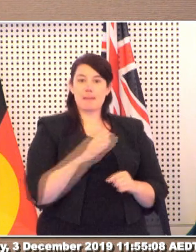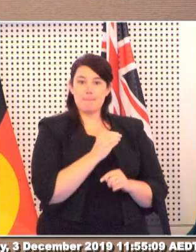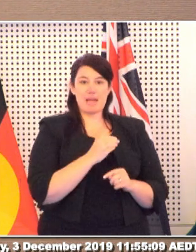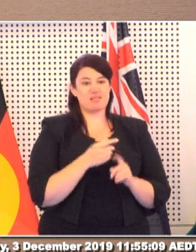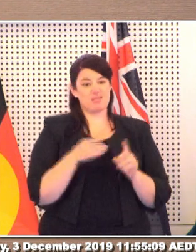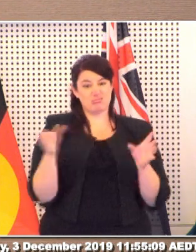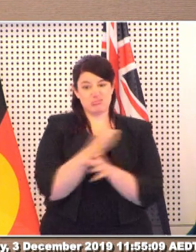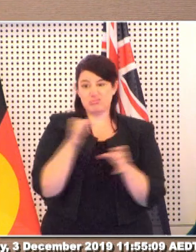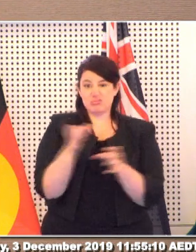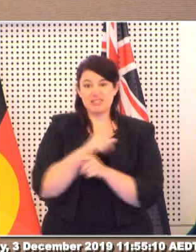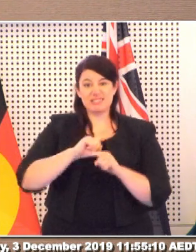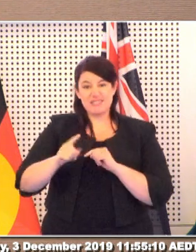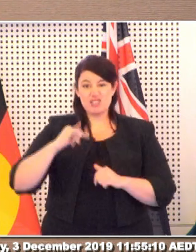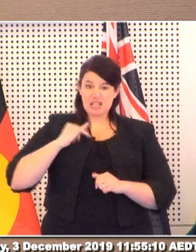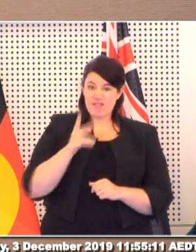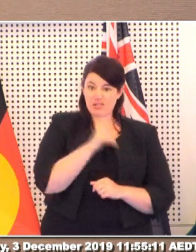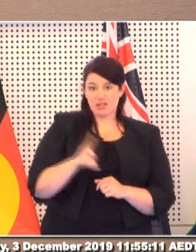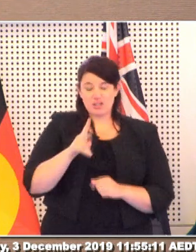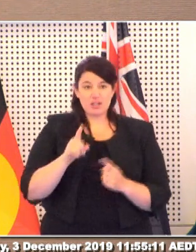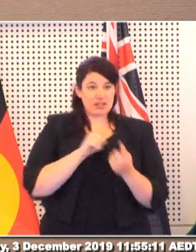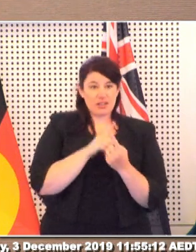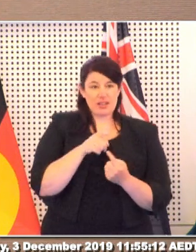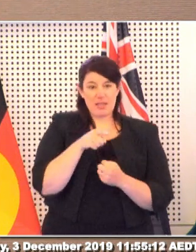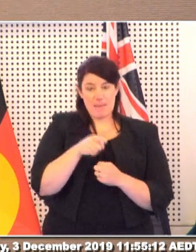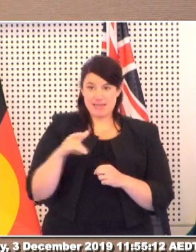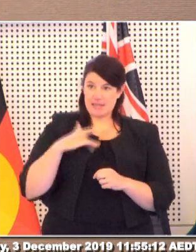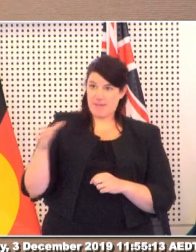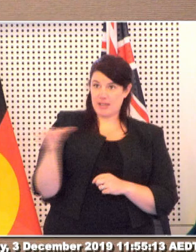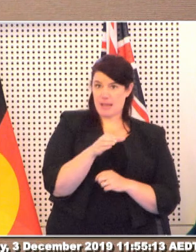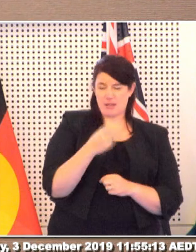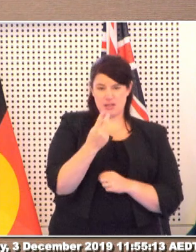of new staff and agency staff who didn’t understand her communication,